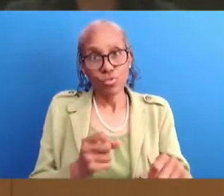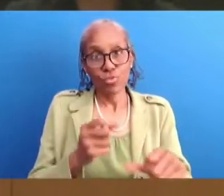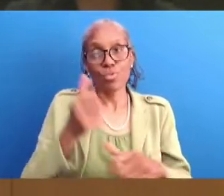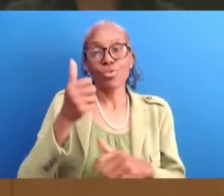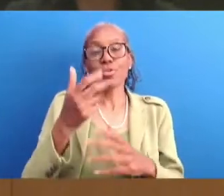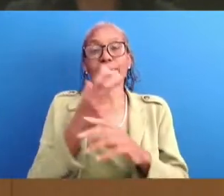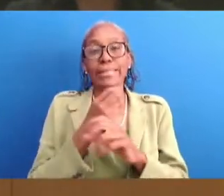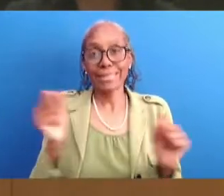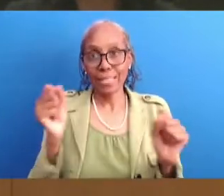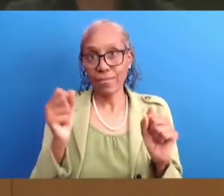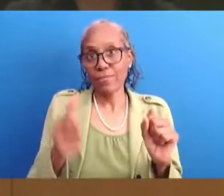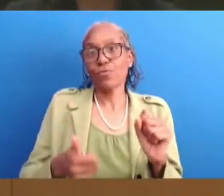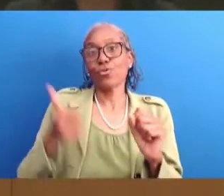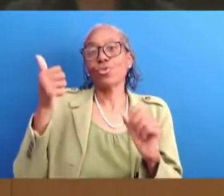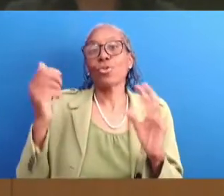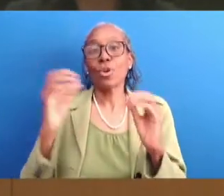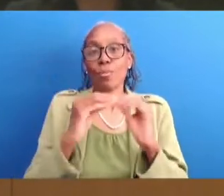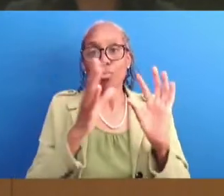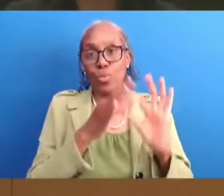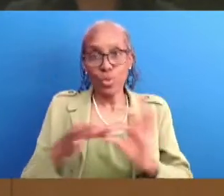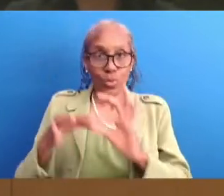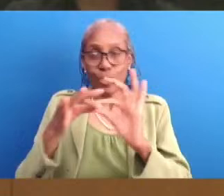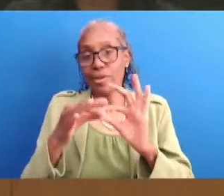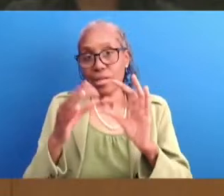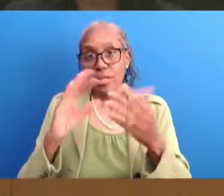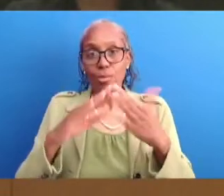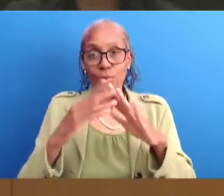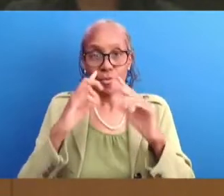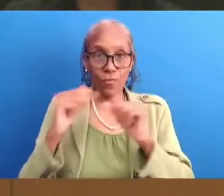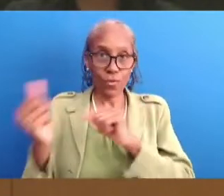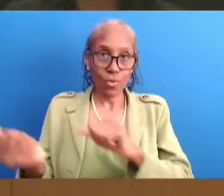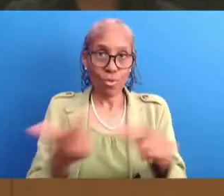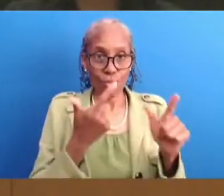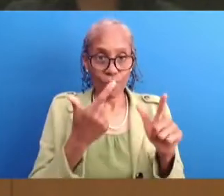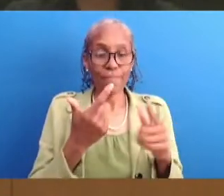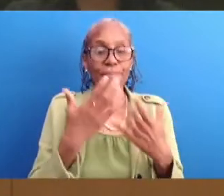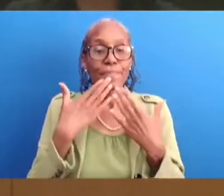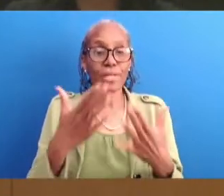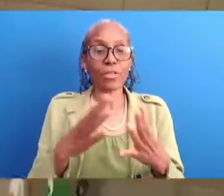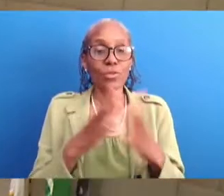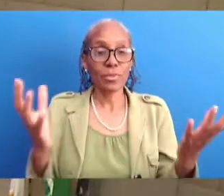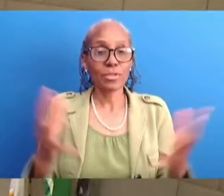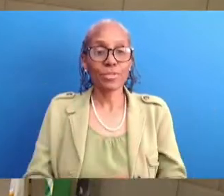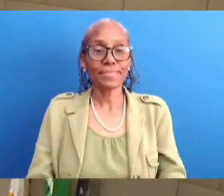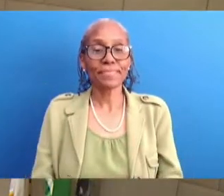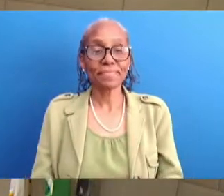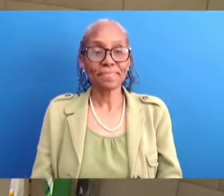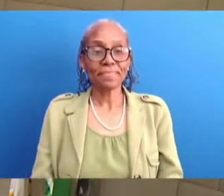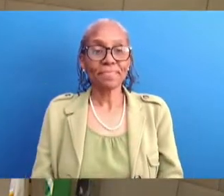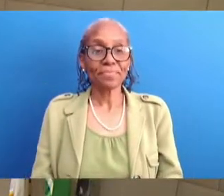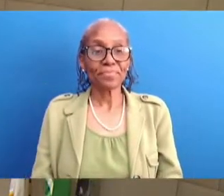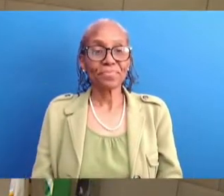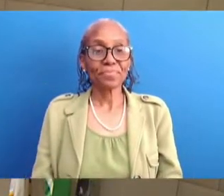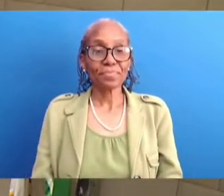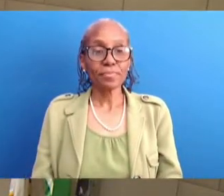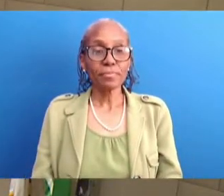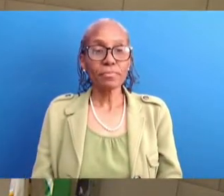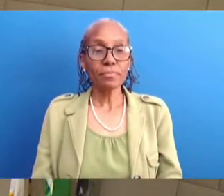WORK WITH YOU IN BUILDING A